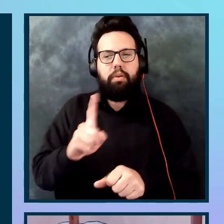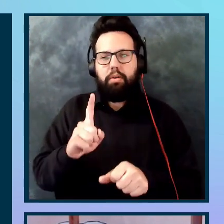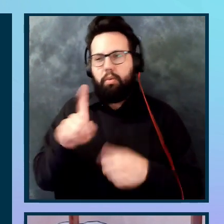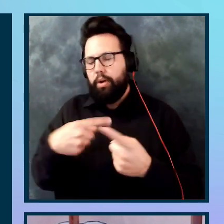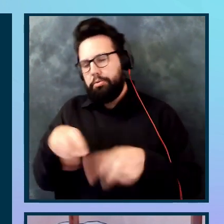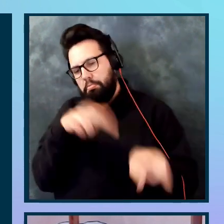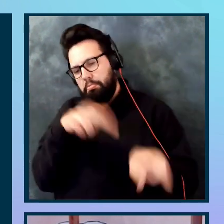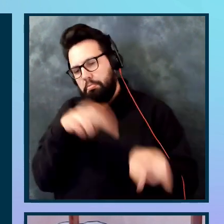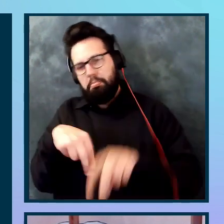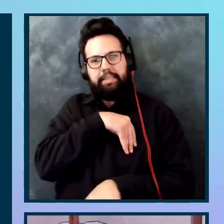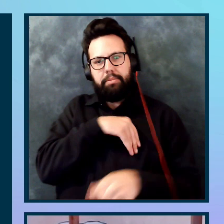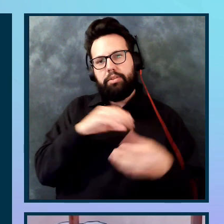that the requirements were actually met,